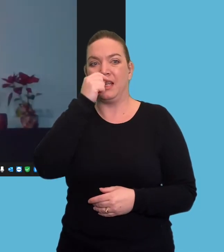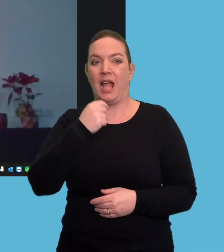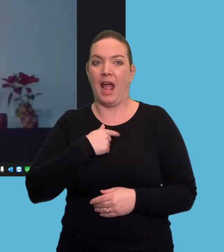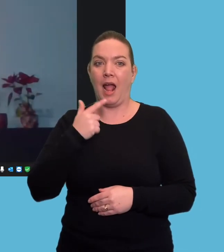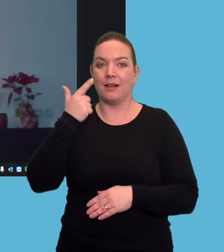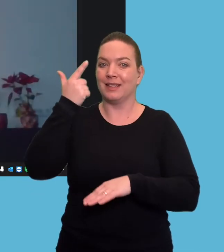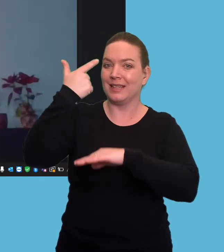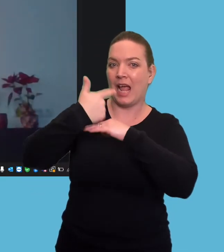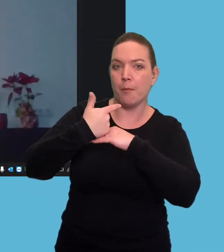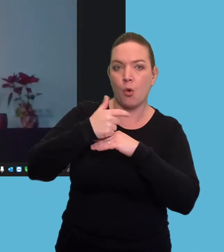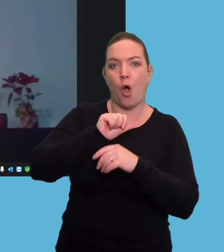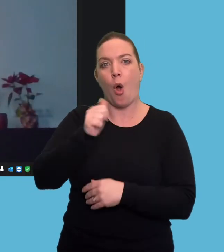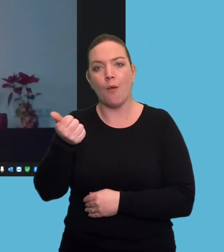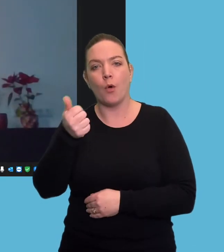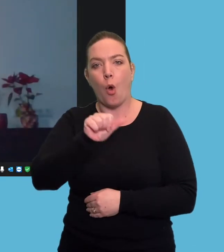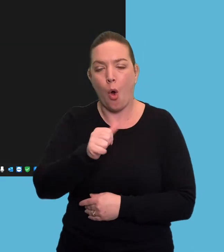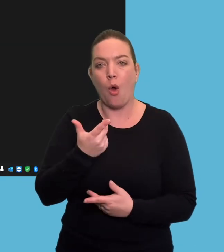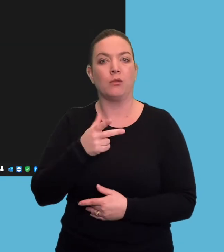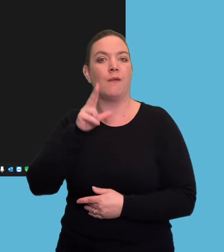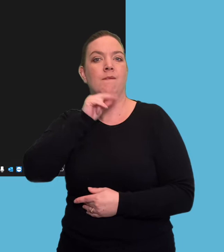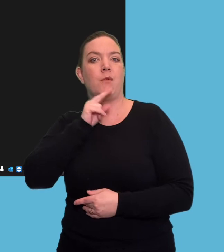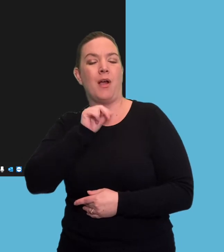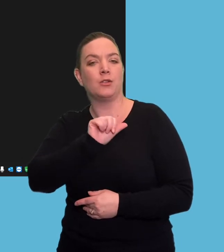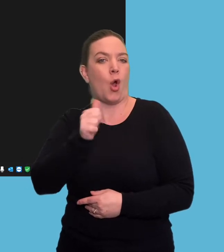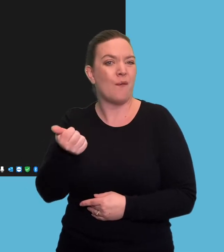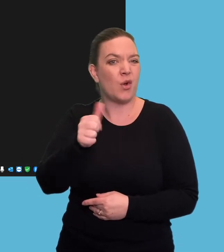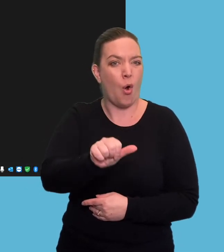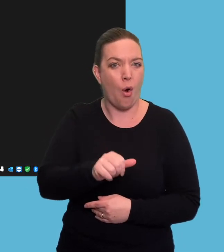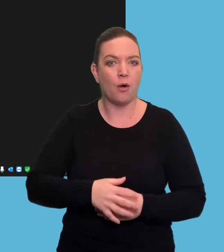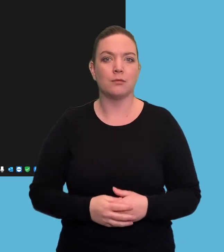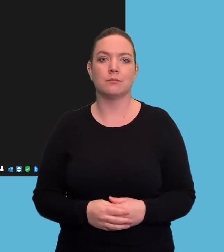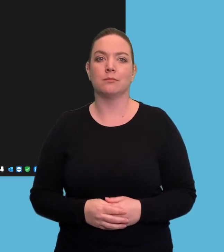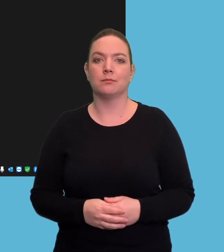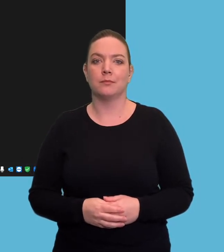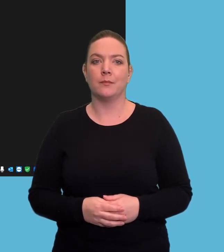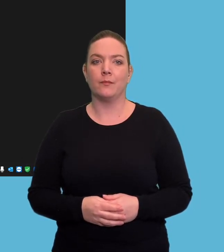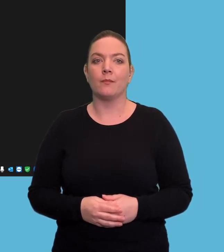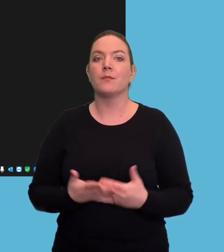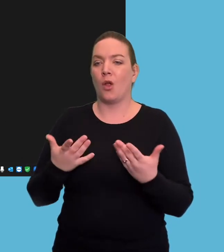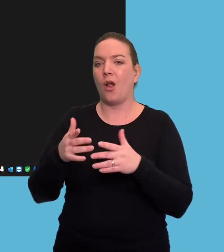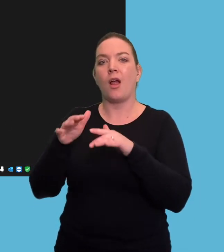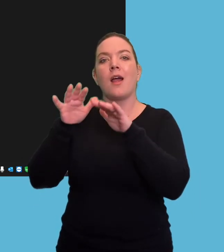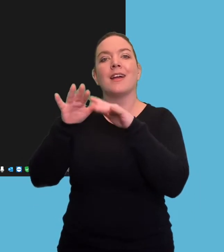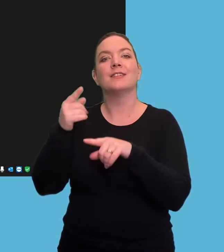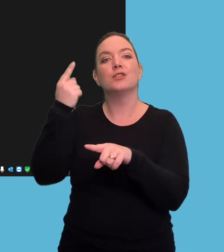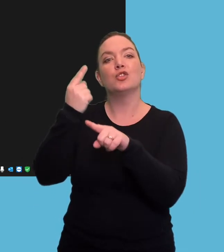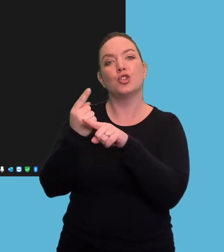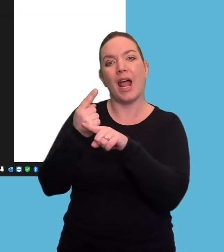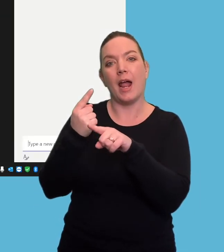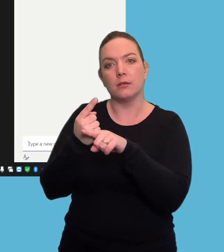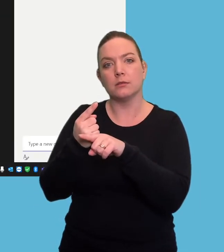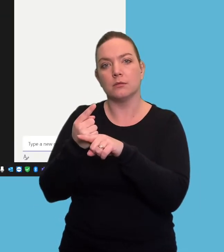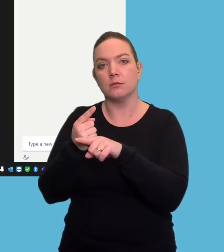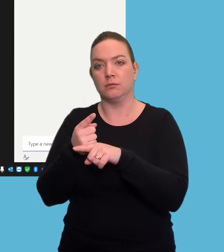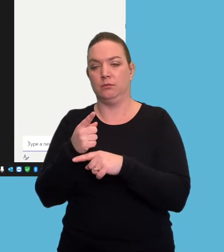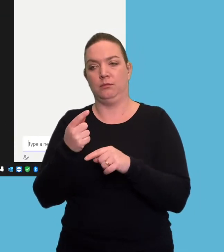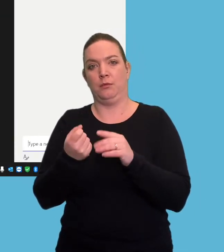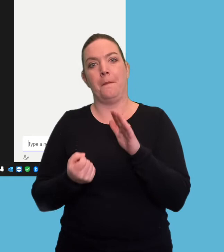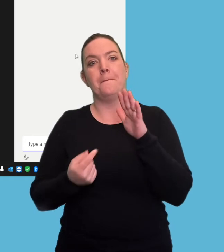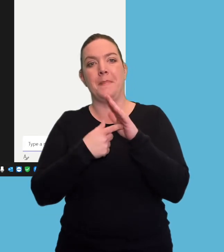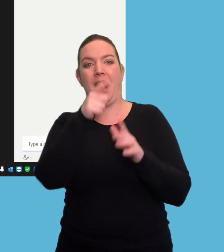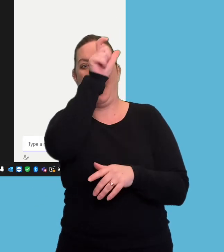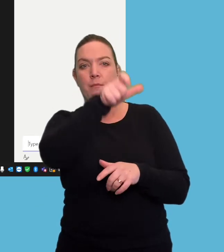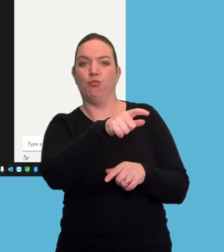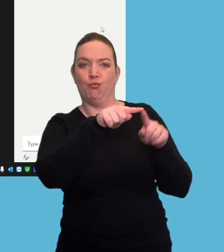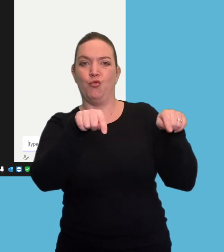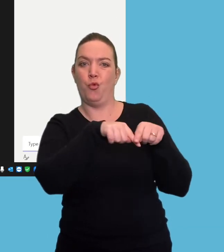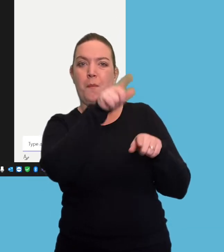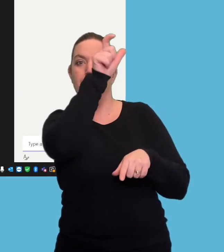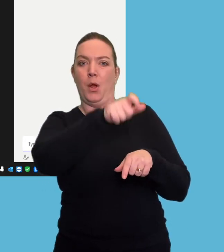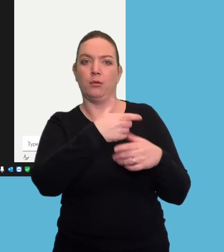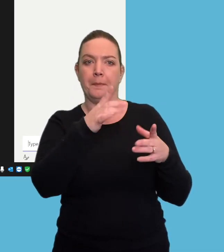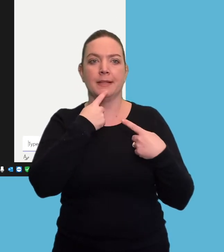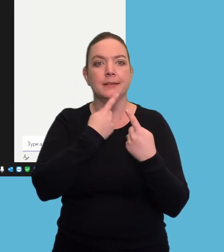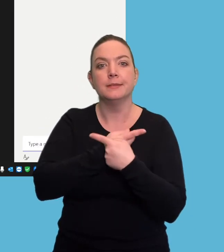I can also turn my camera off or on, and unmute and mute myself.